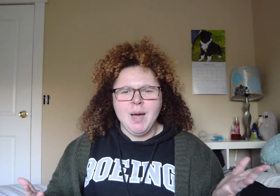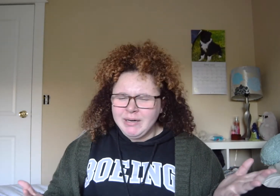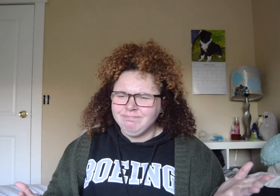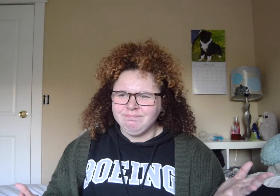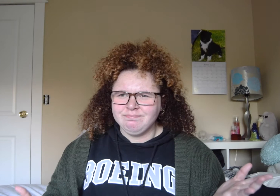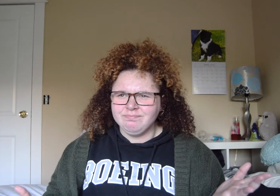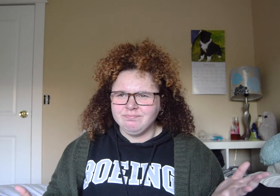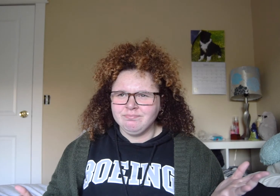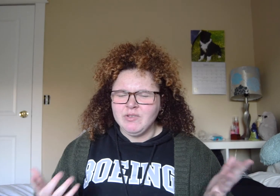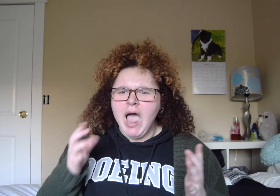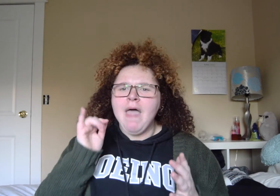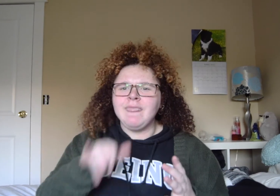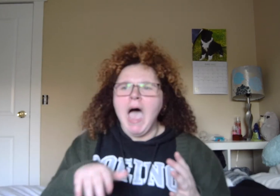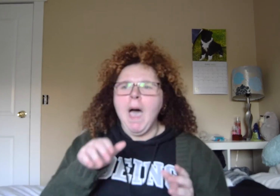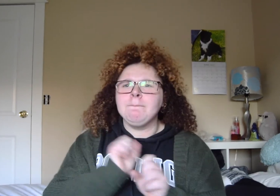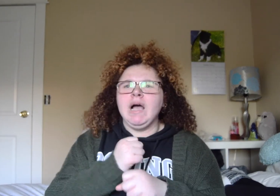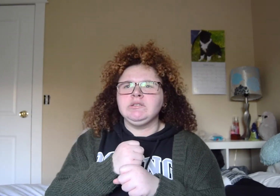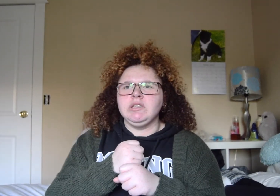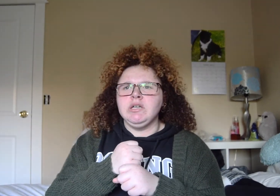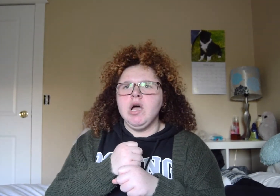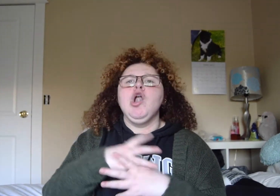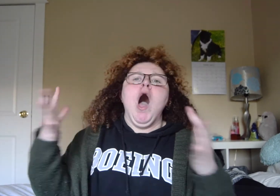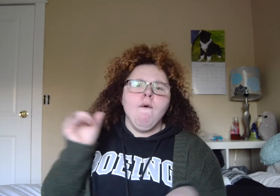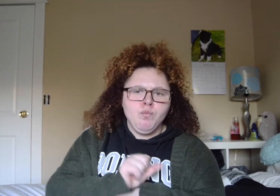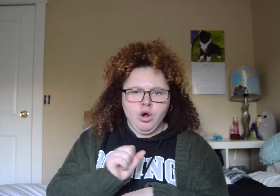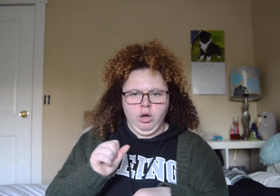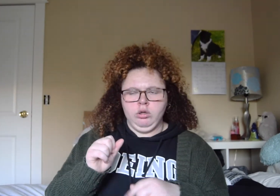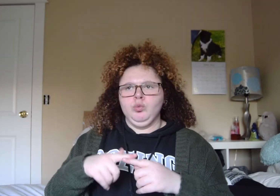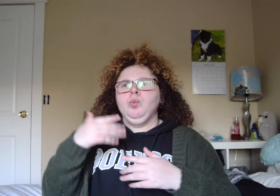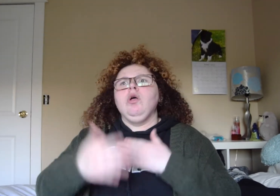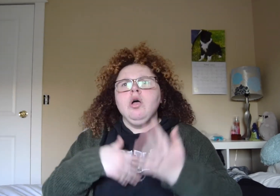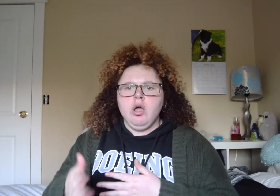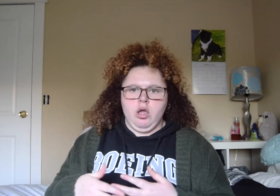I mean... That makes a lot of work to do